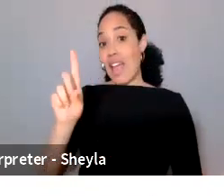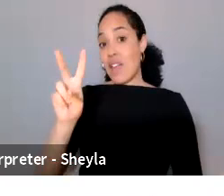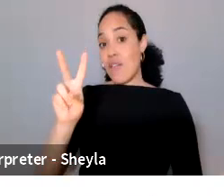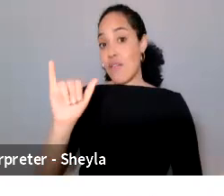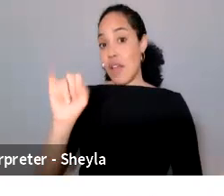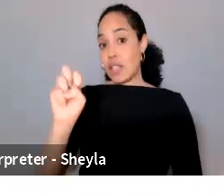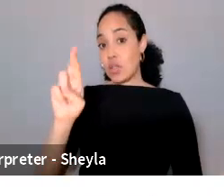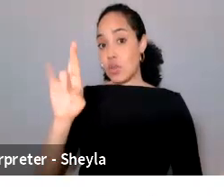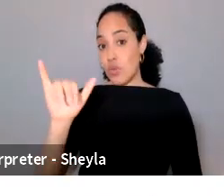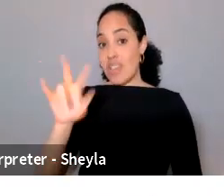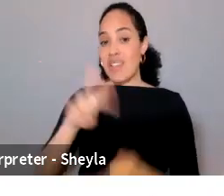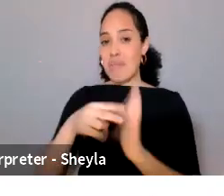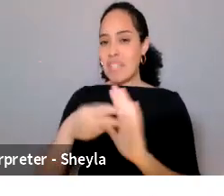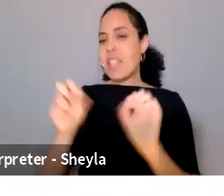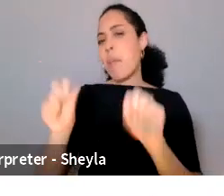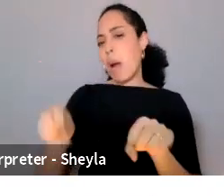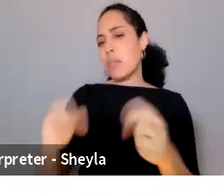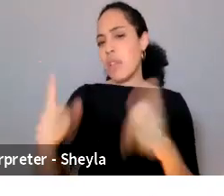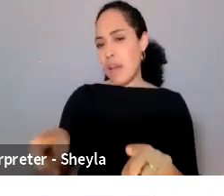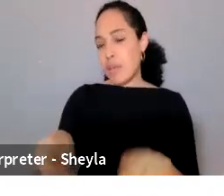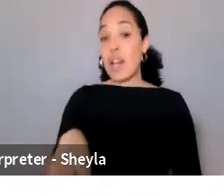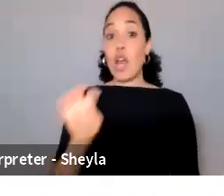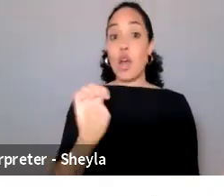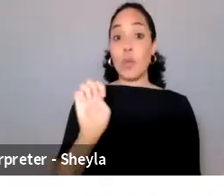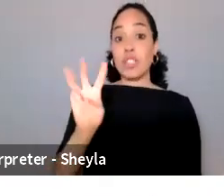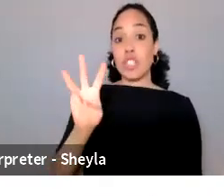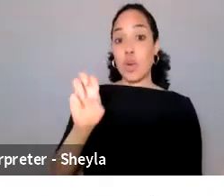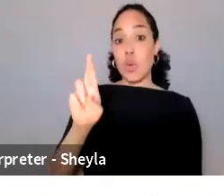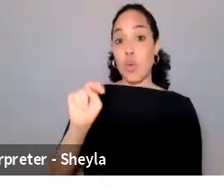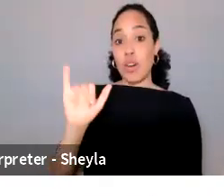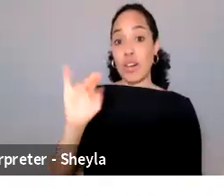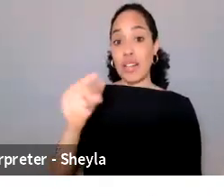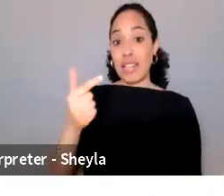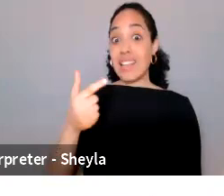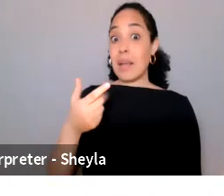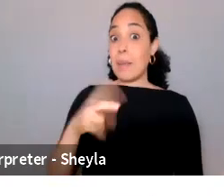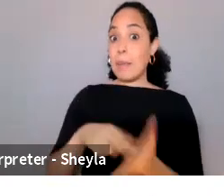an emergency warning means an event is likely when you receive a warning message you need